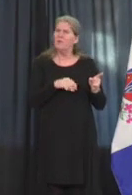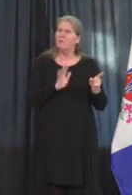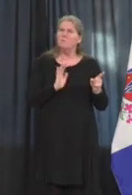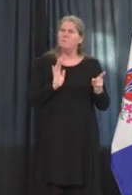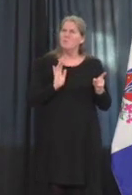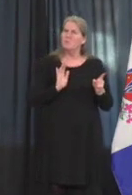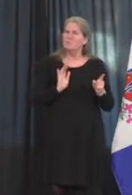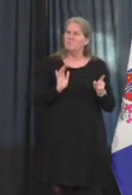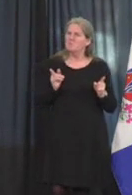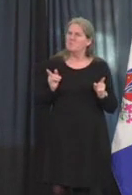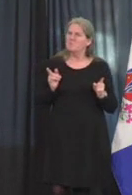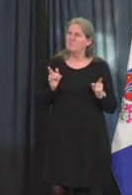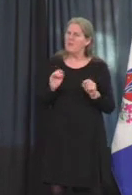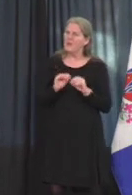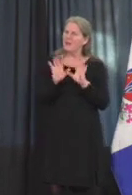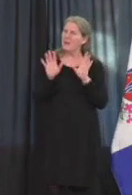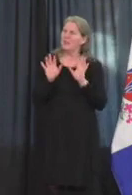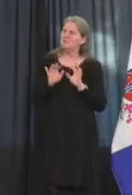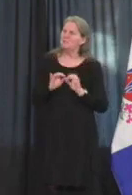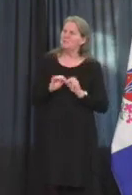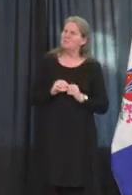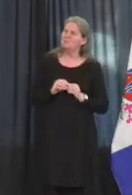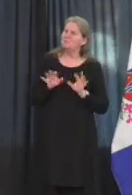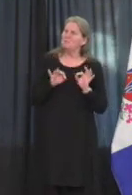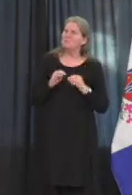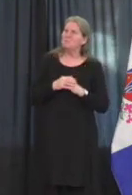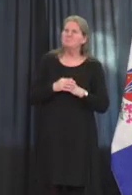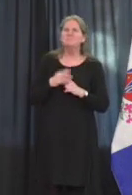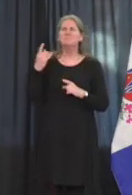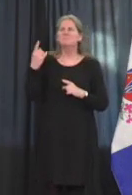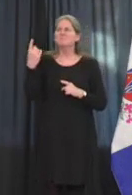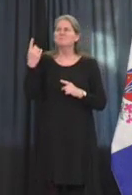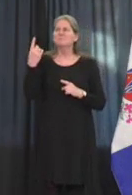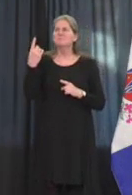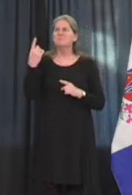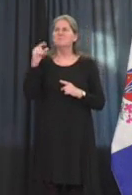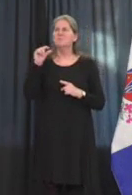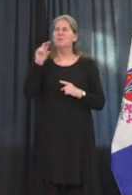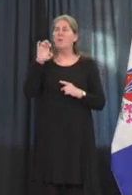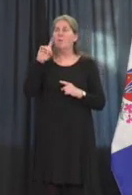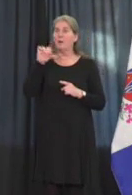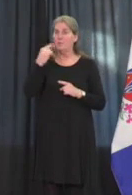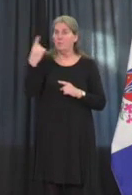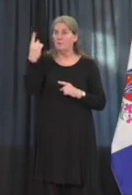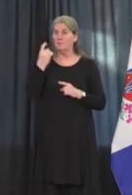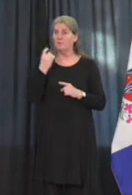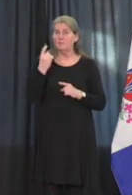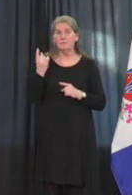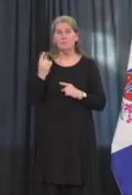I THINK THAT'S PRETTY CLEAR. AND, GORD, DO YOU HAVE A FOLLOWUP FOR THAT?